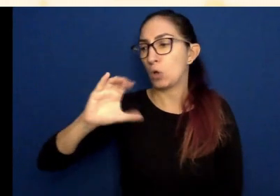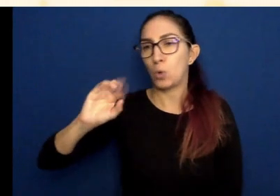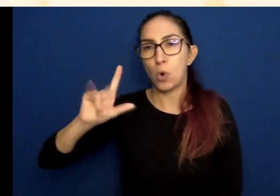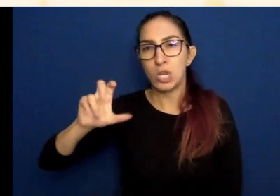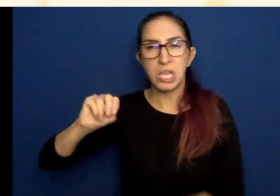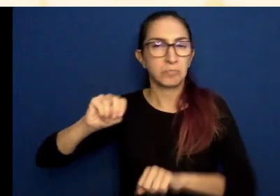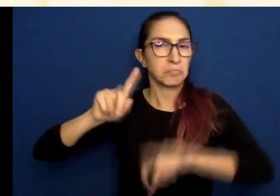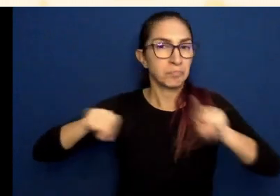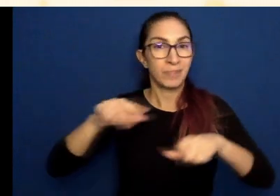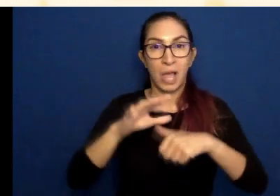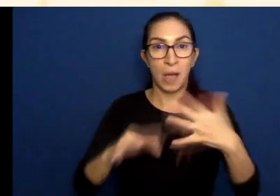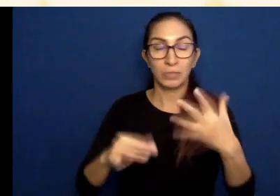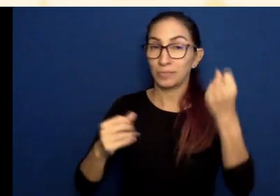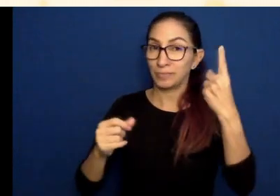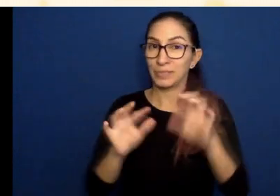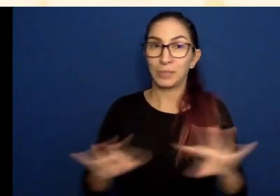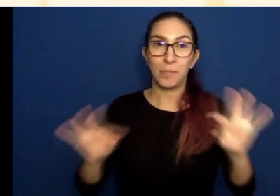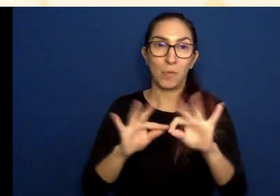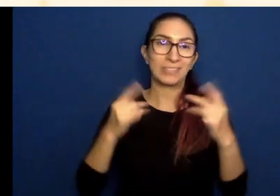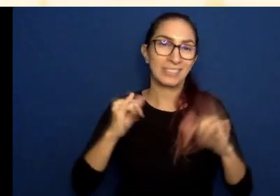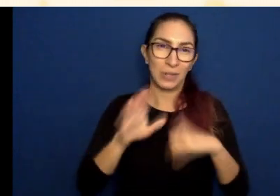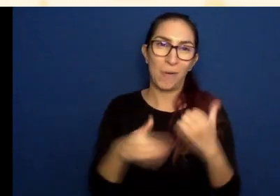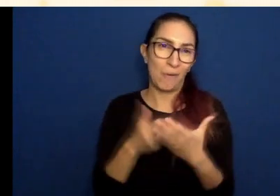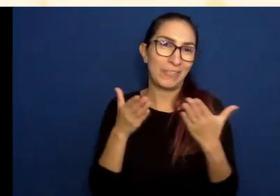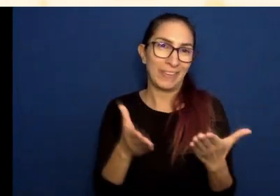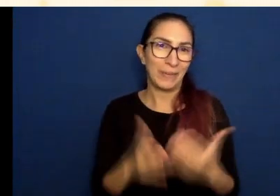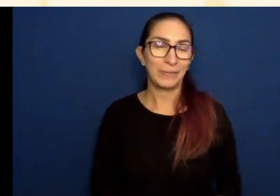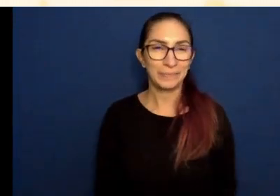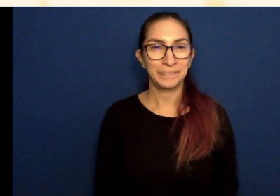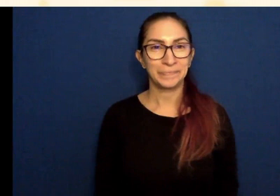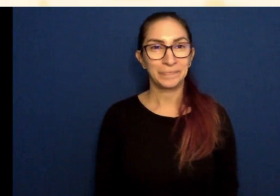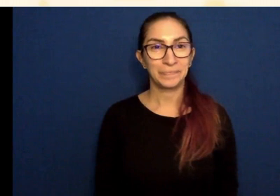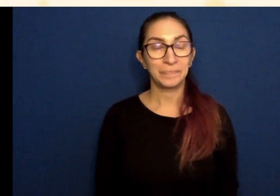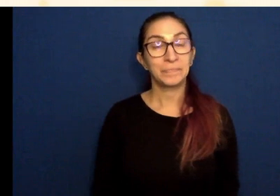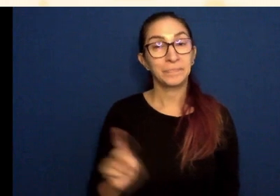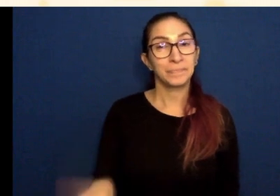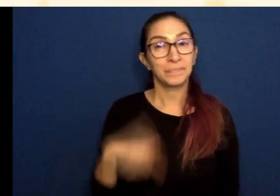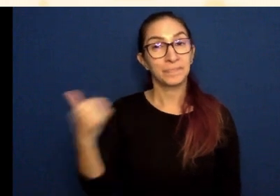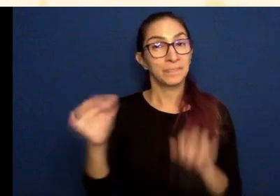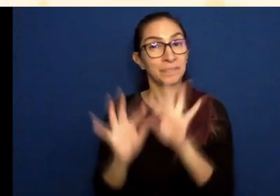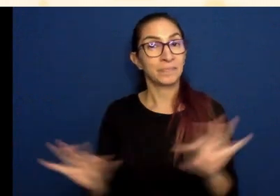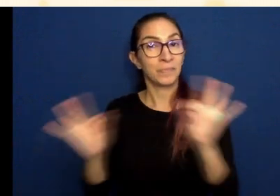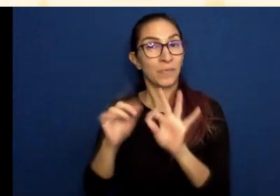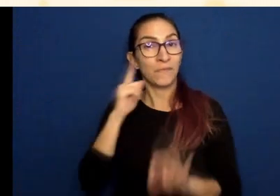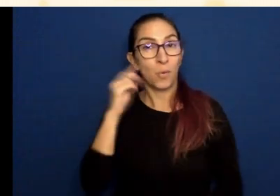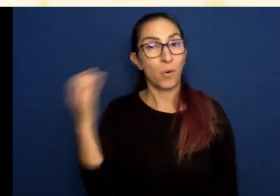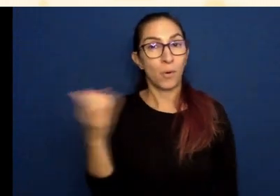or variation of the page is available on all other variations of the page. And you can hide them in certain ways behind accordion,